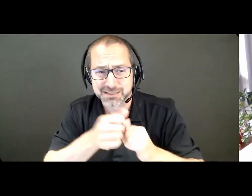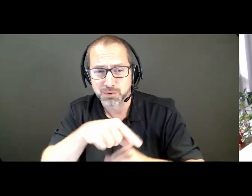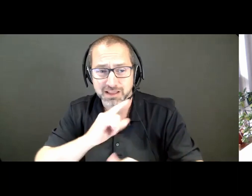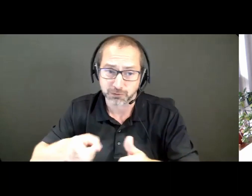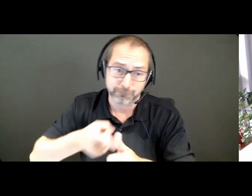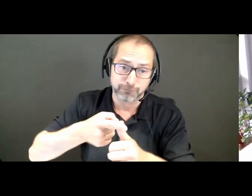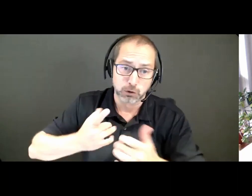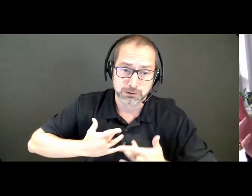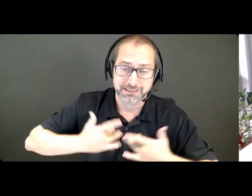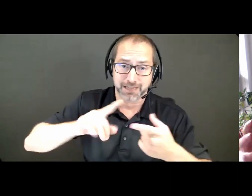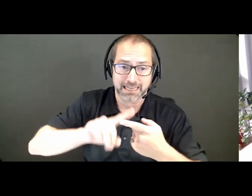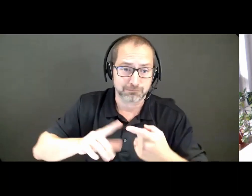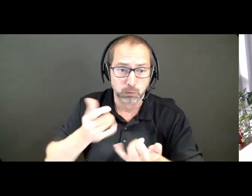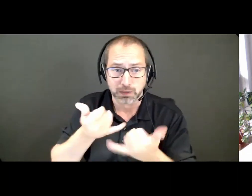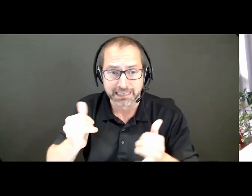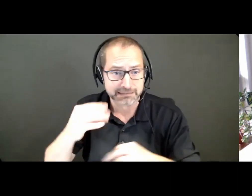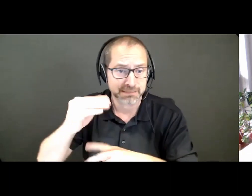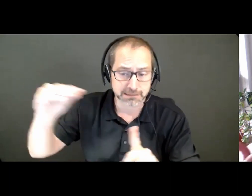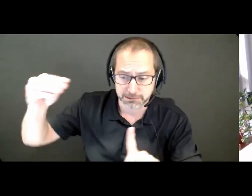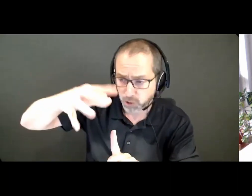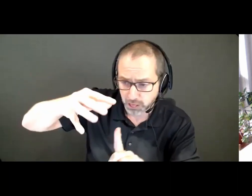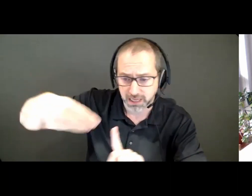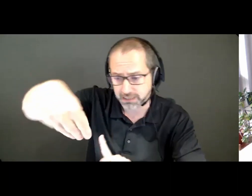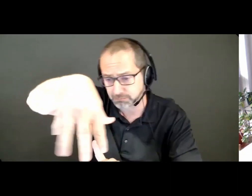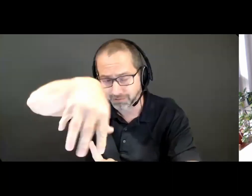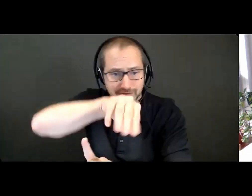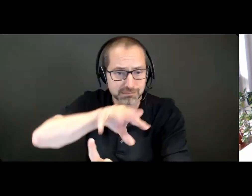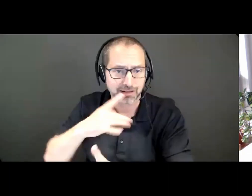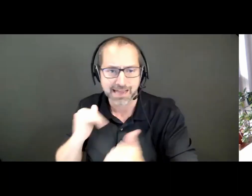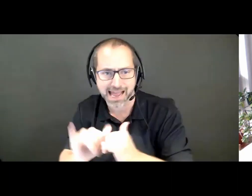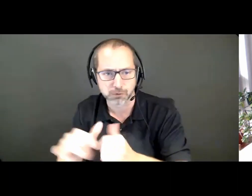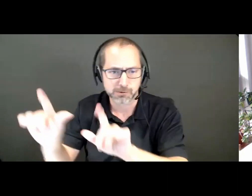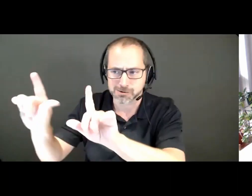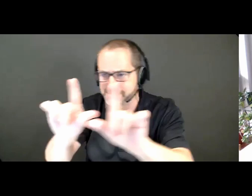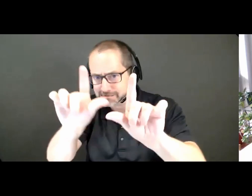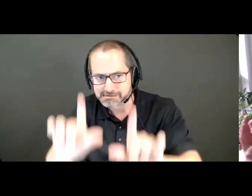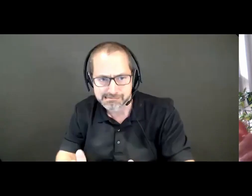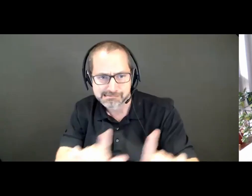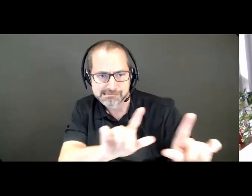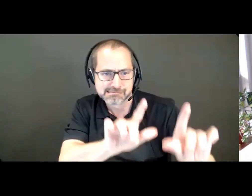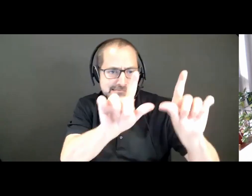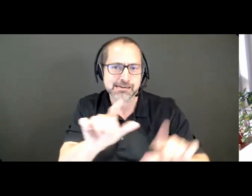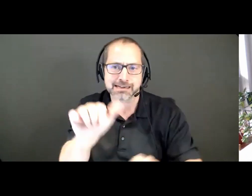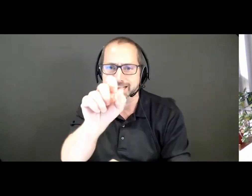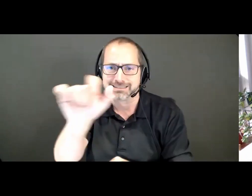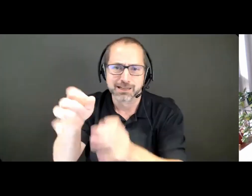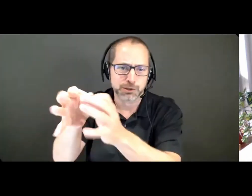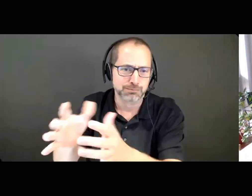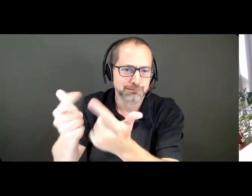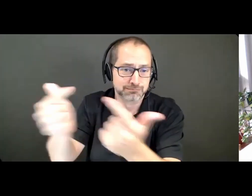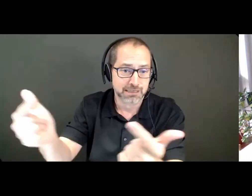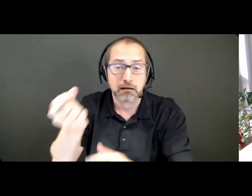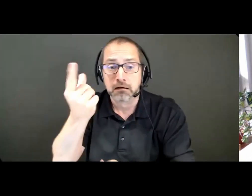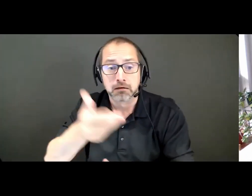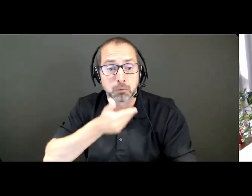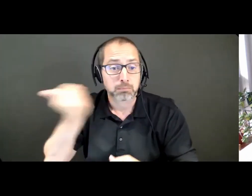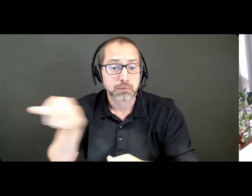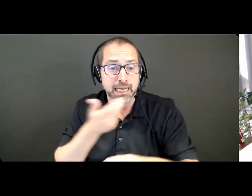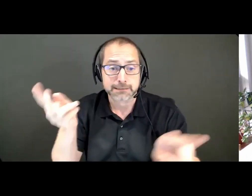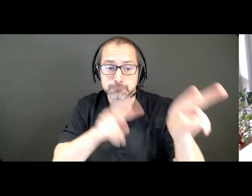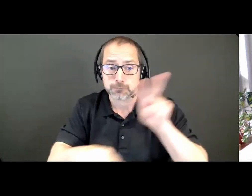event around spotlighting and featuring our ASL interpreter. But for best viewing advantages in